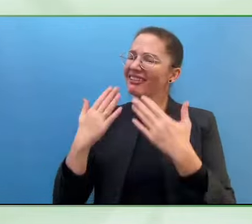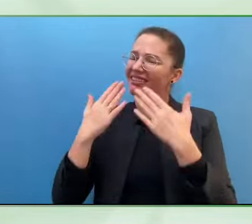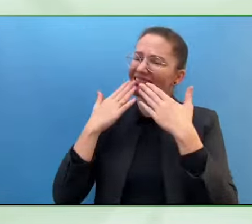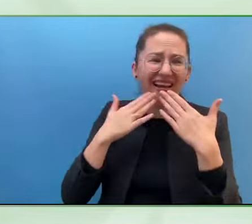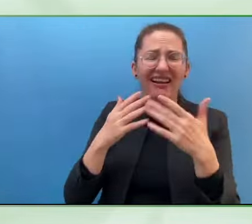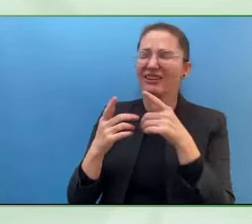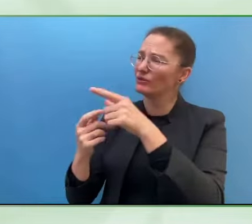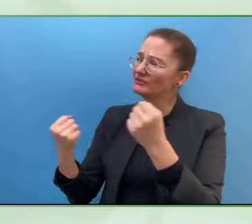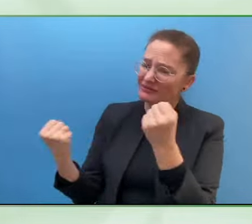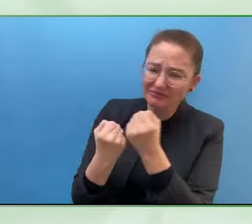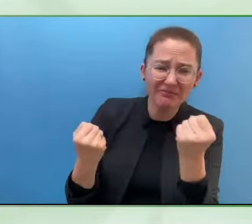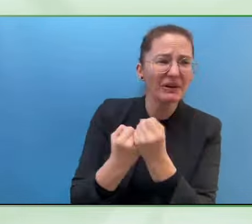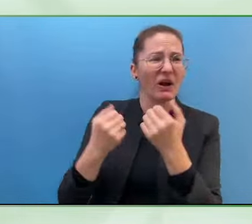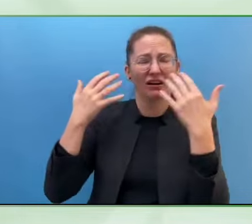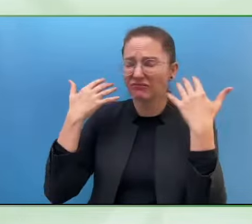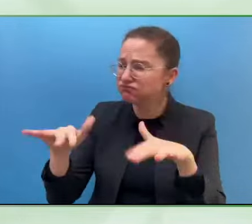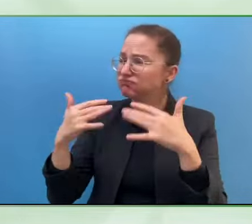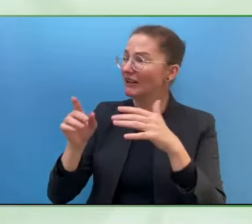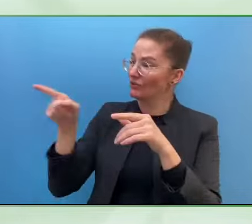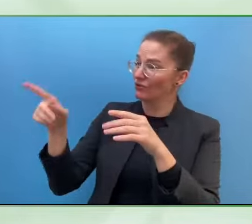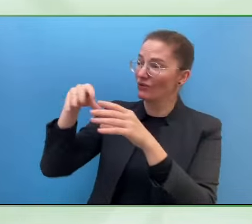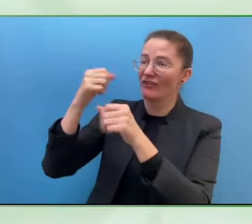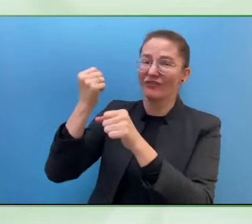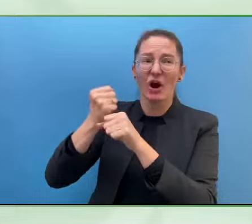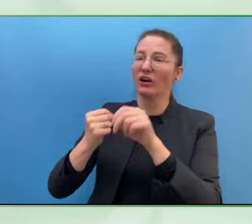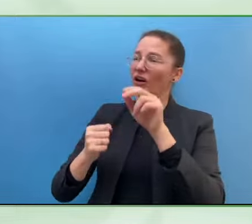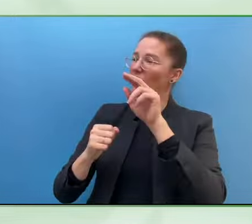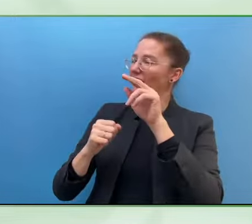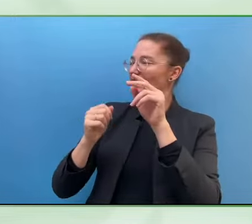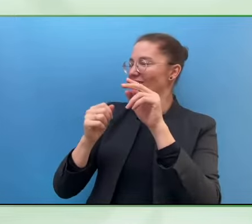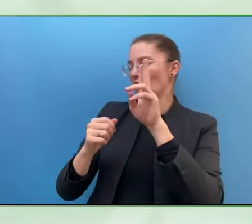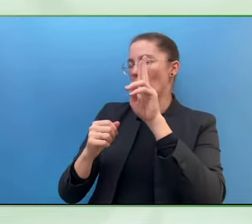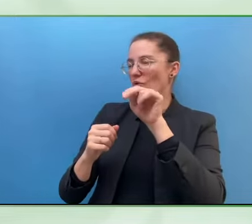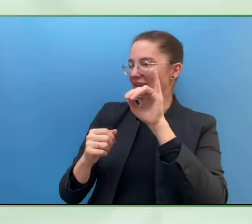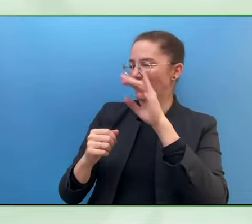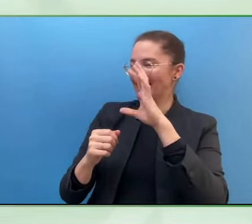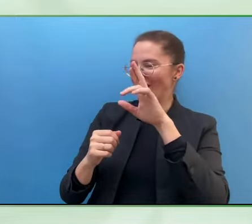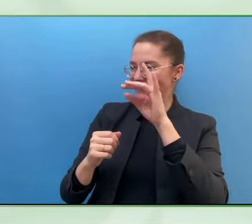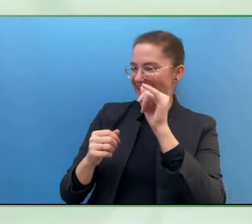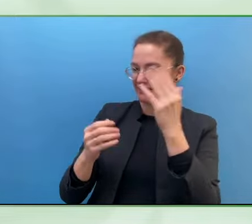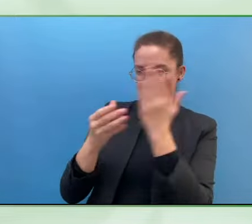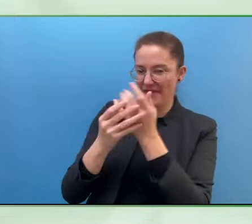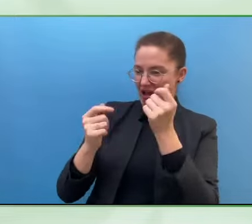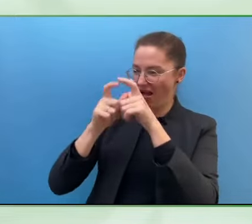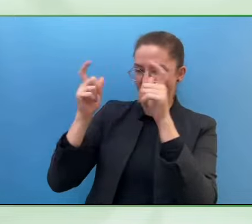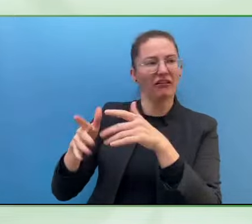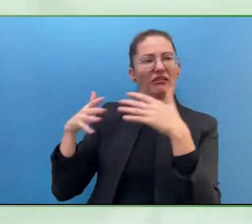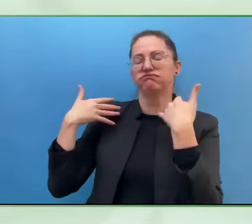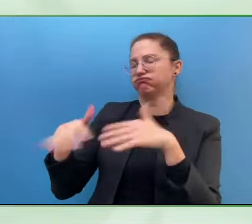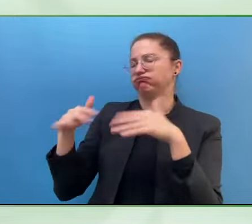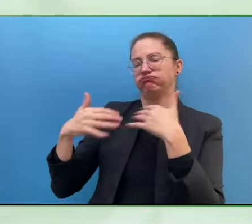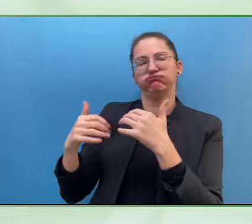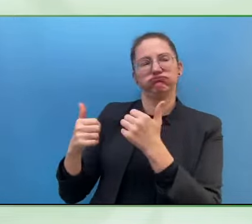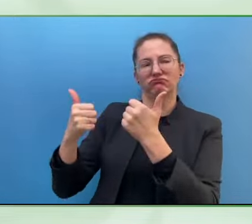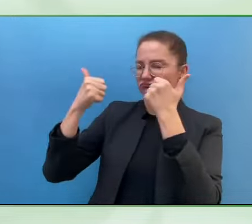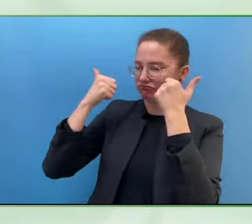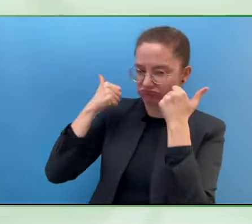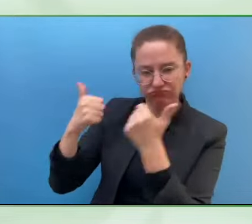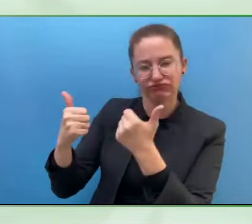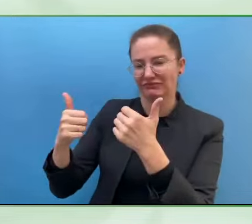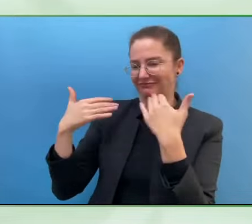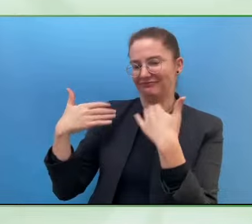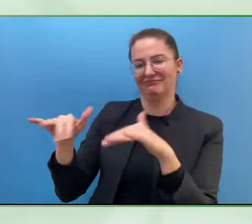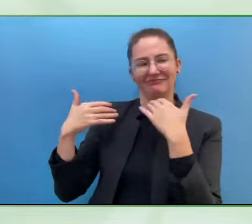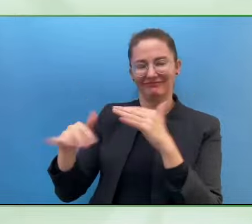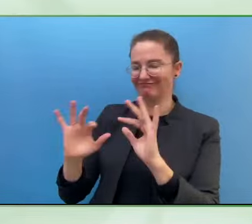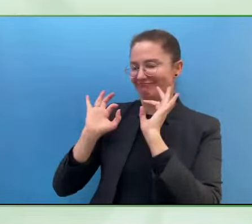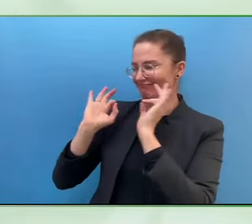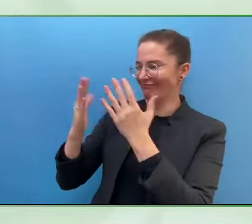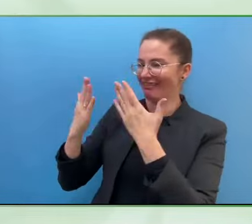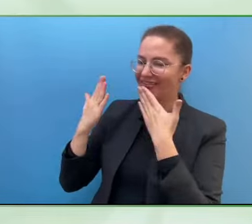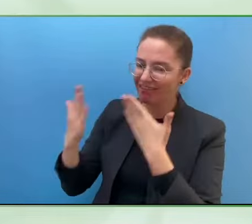You have been watching a fireside chat from the Zero Project Conference in Vienna.